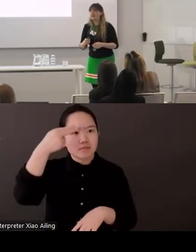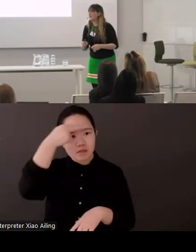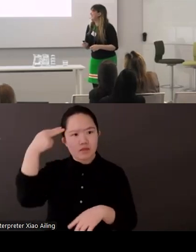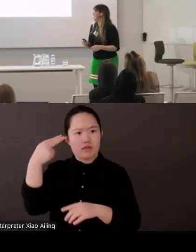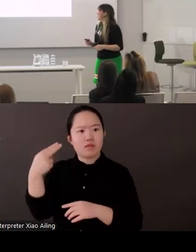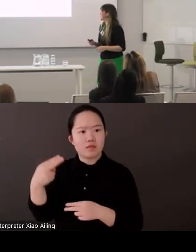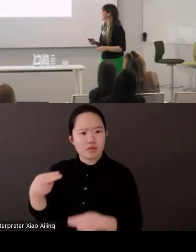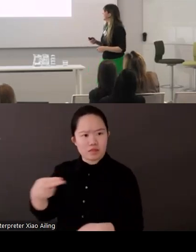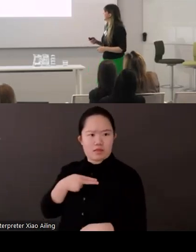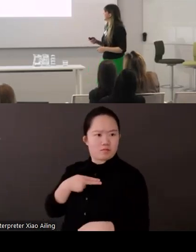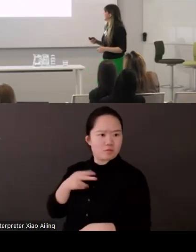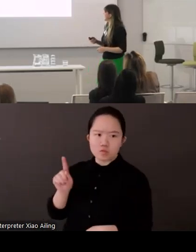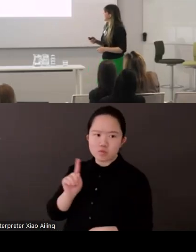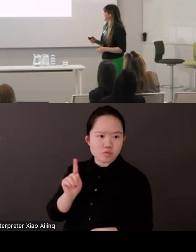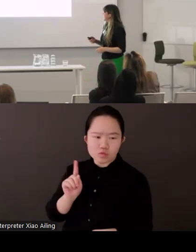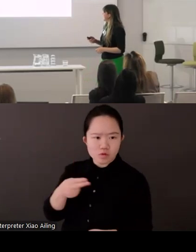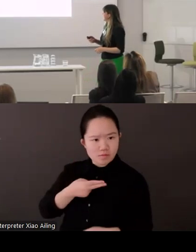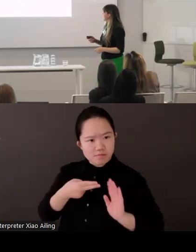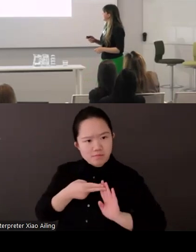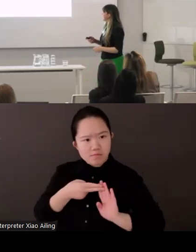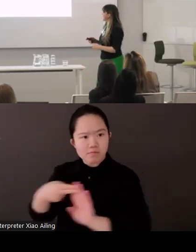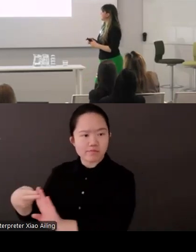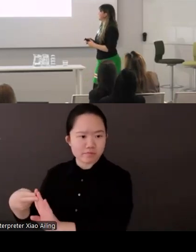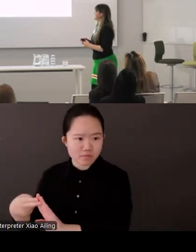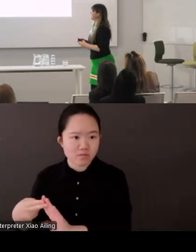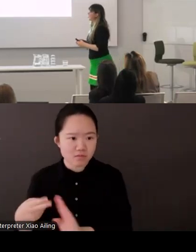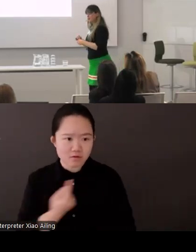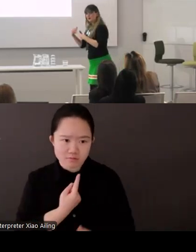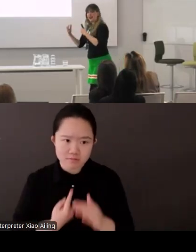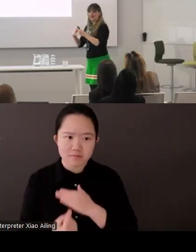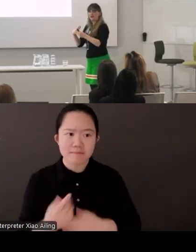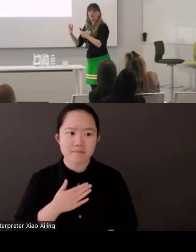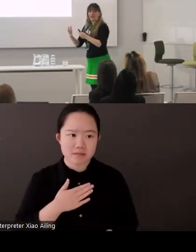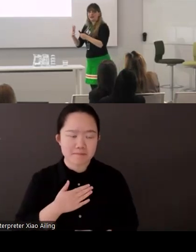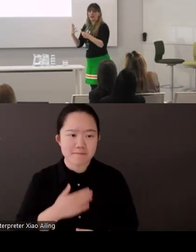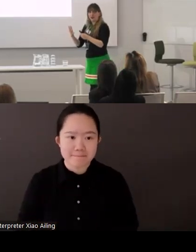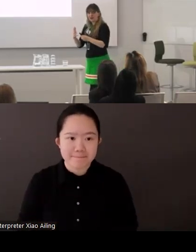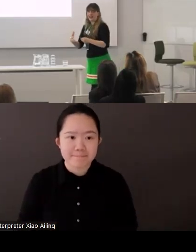And then I also think those things are also trying to change the underlying